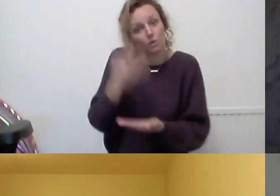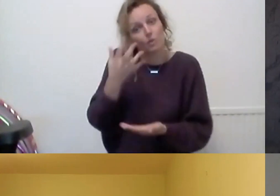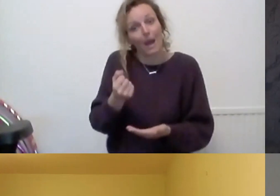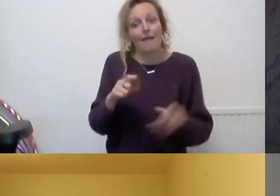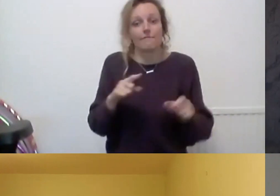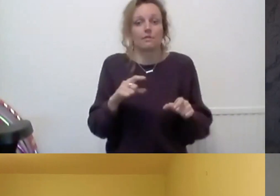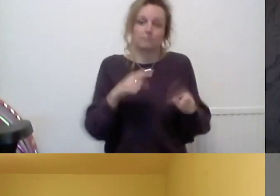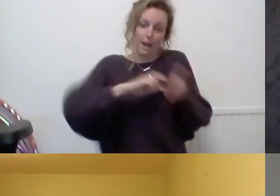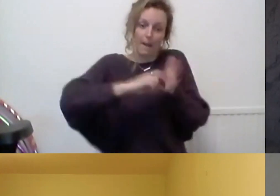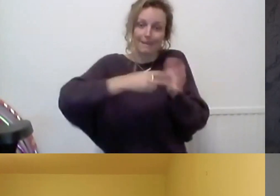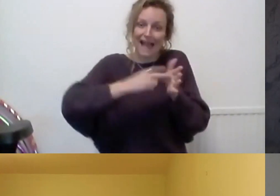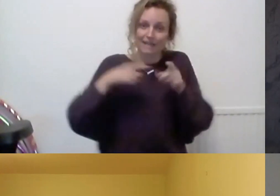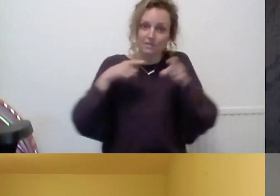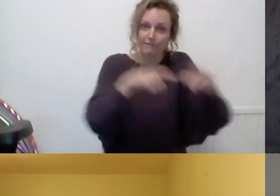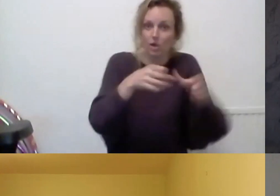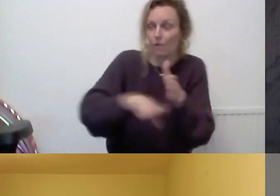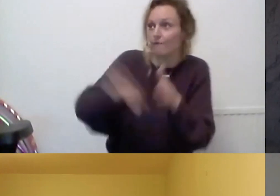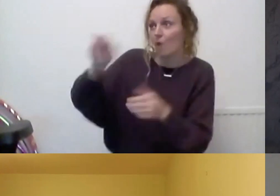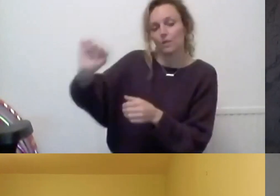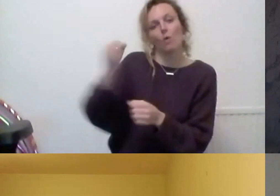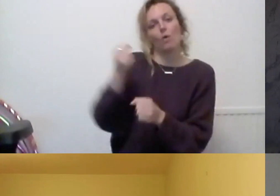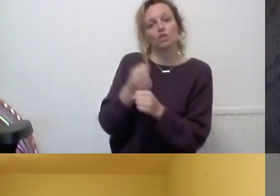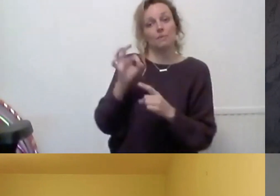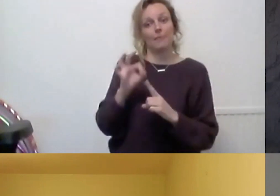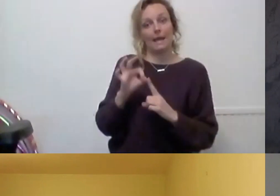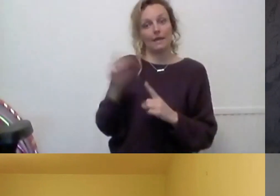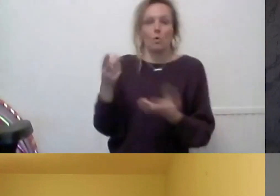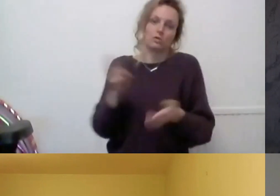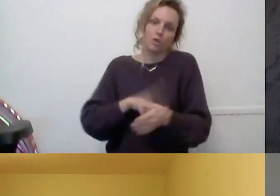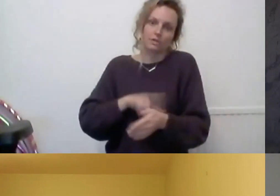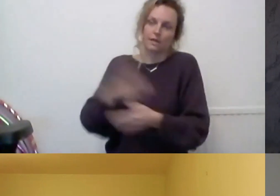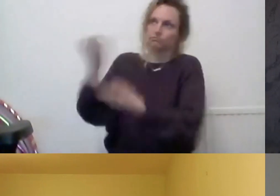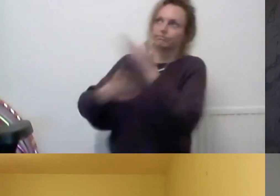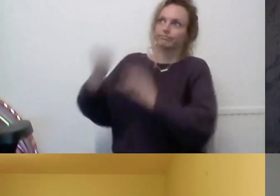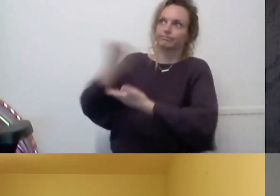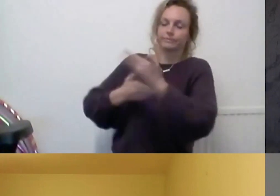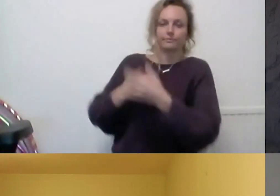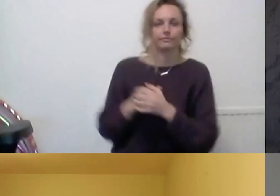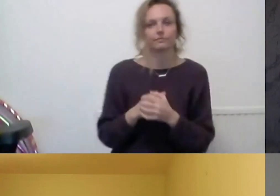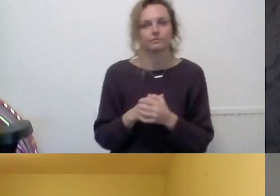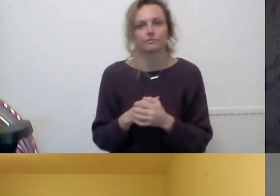So Dr. Molly, I wonder if we're talking about to two different populations. So you're saying that